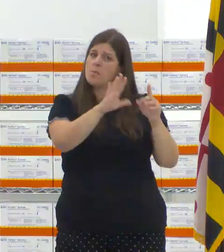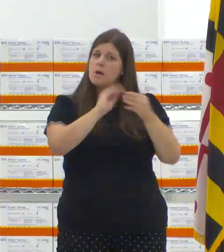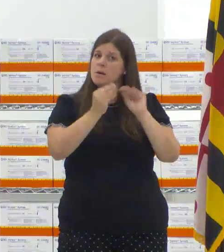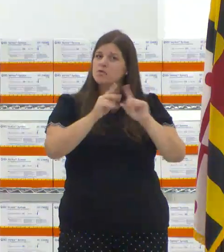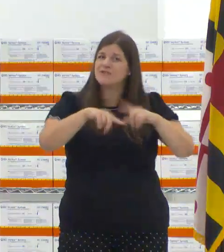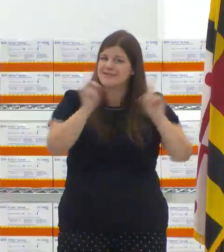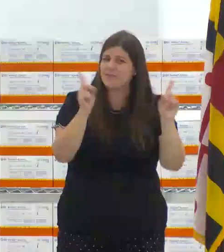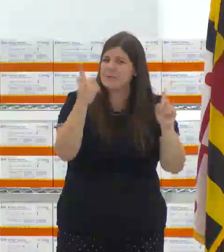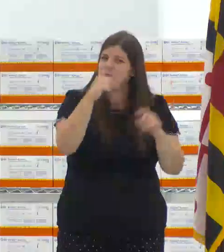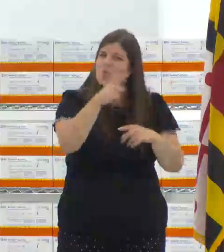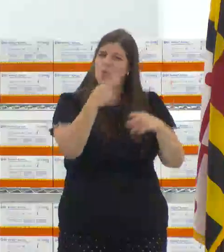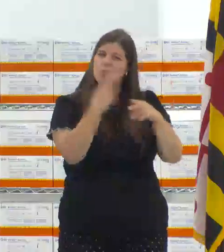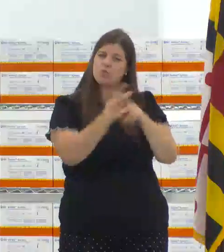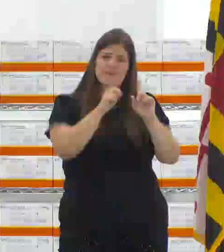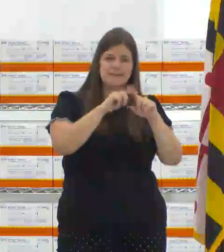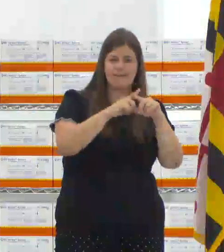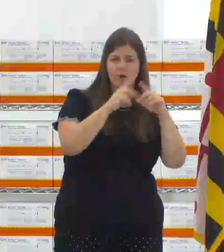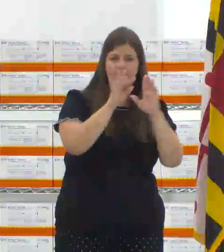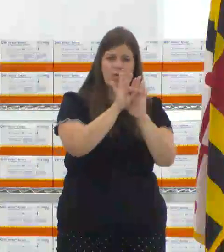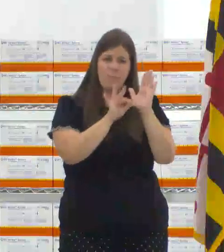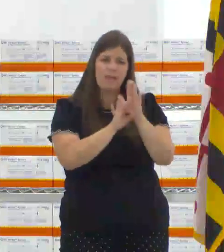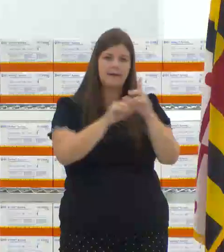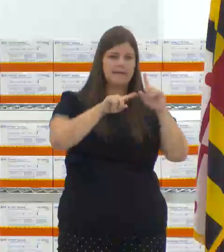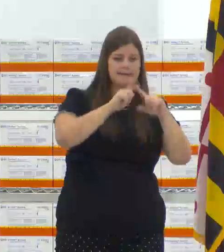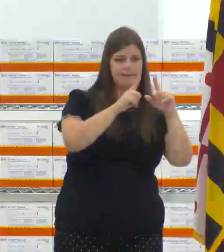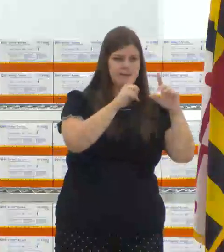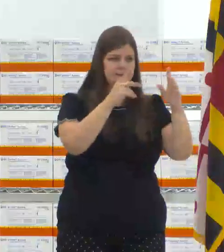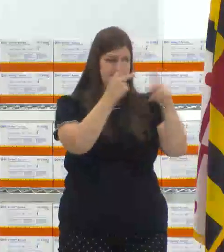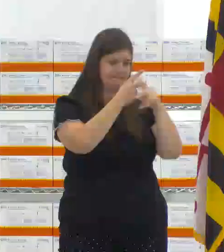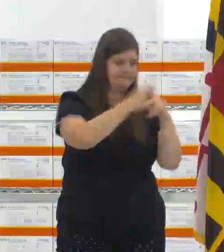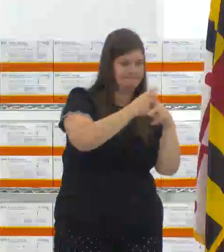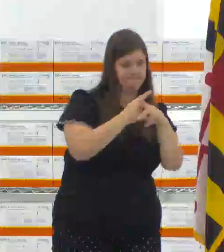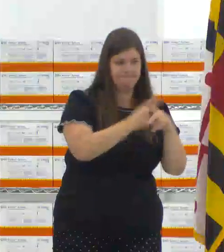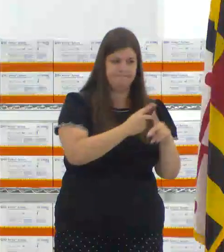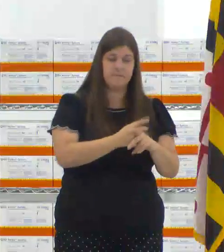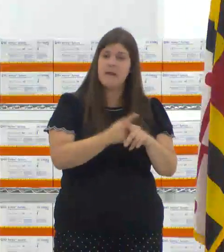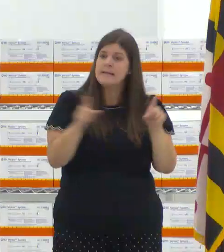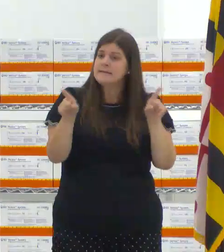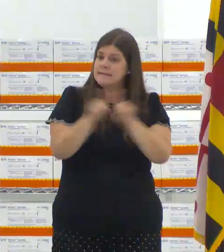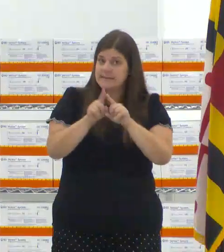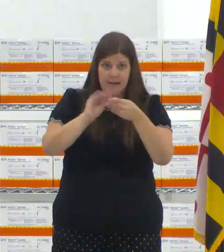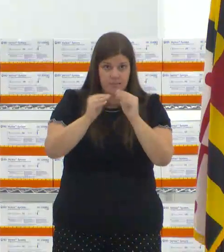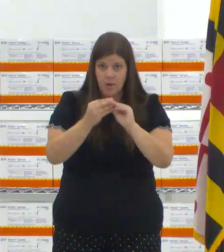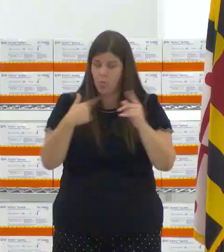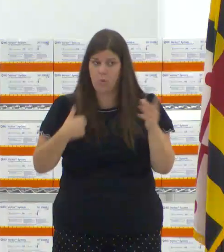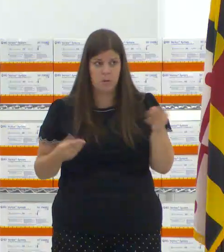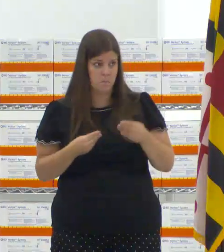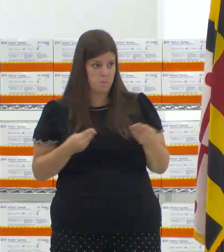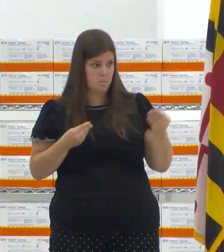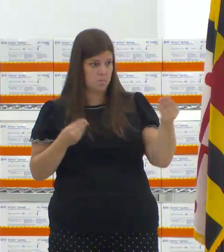population. they're So they're using some complicated algorithm where